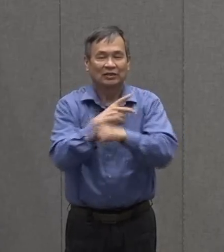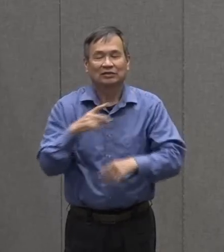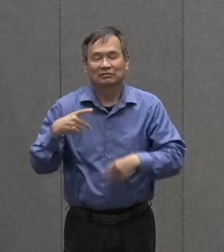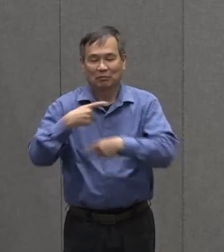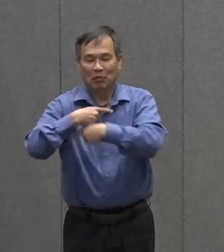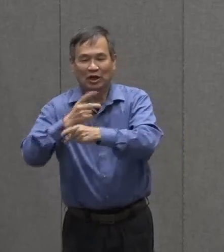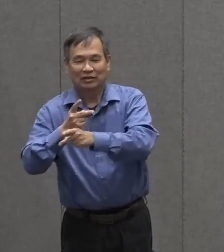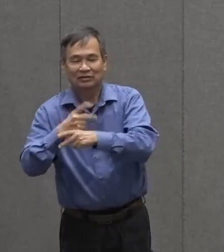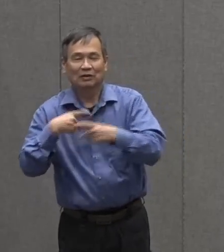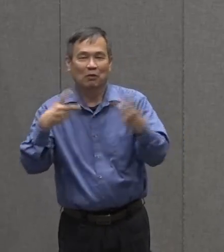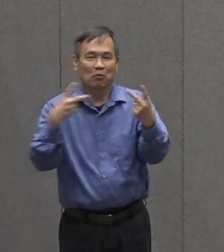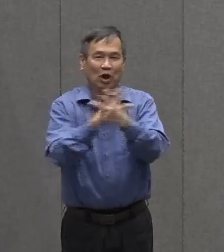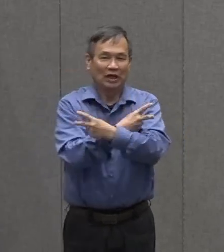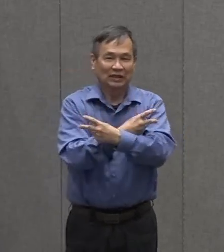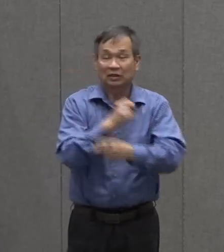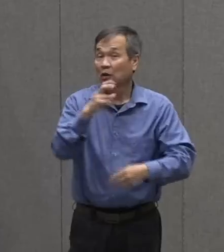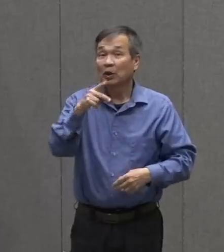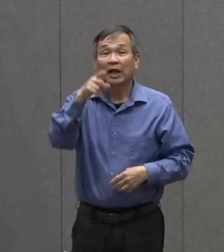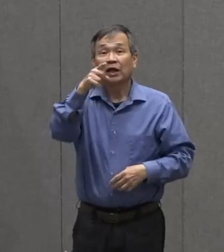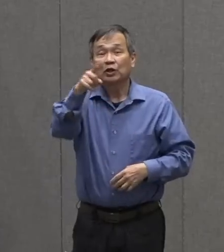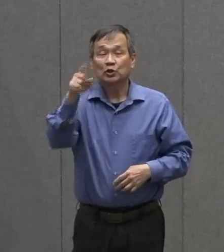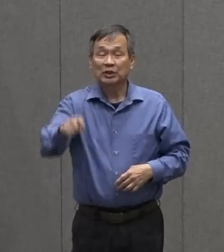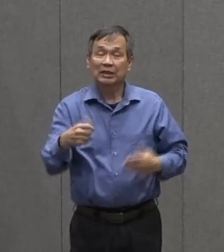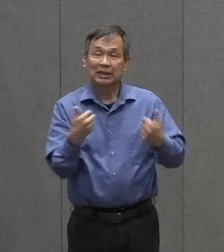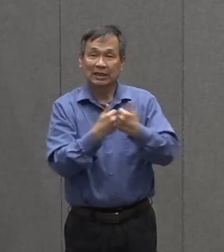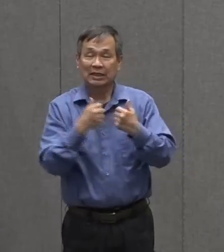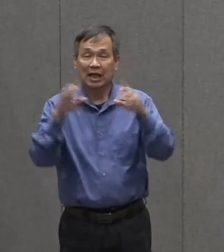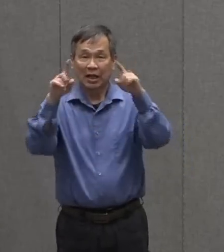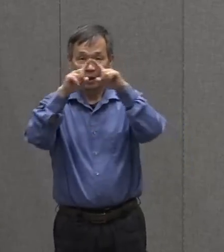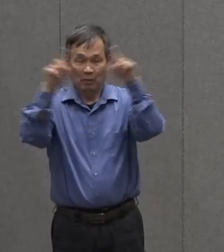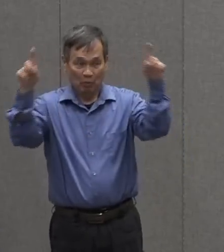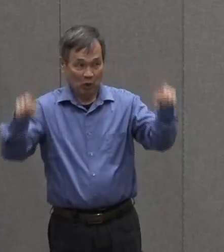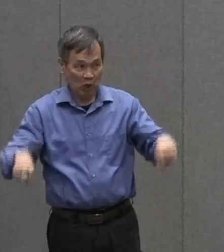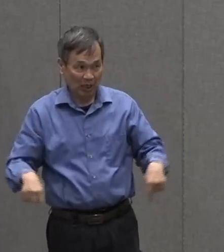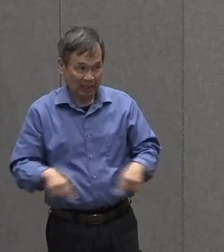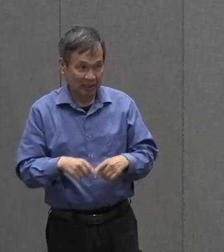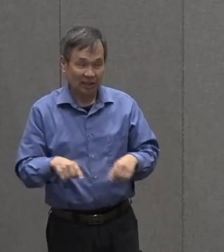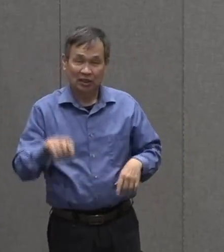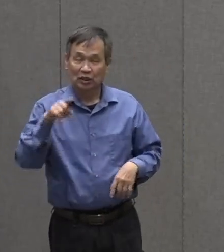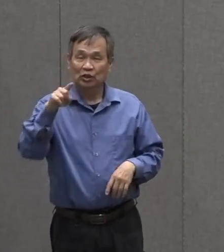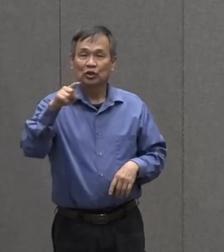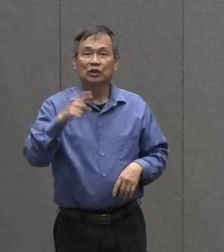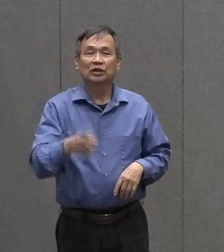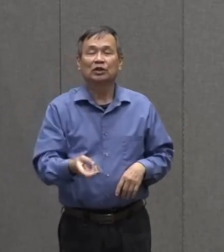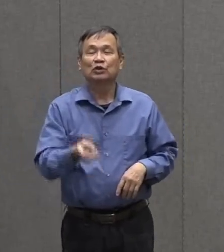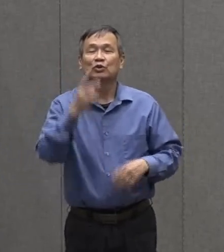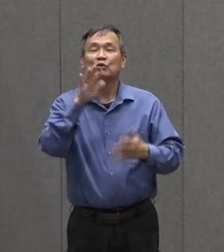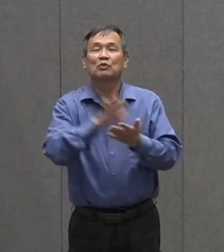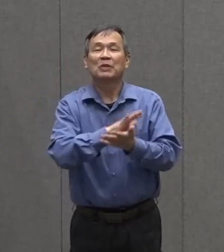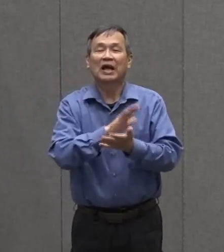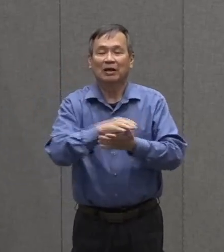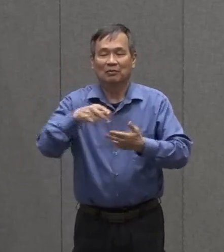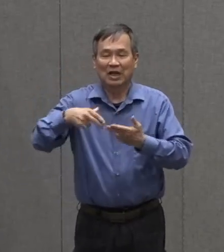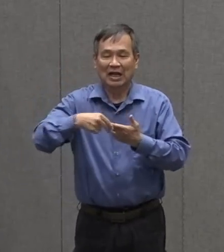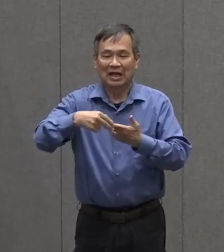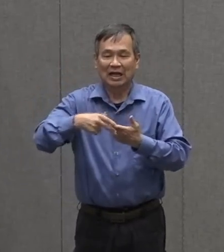So with this, you will need a game board and then you will need two paper clips. We can't use paper clips,